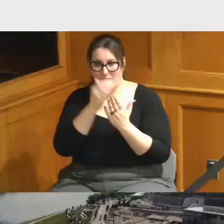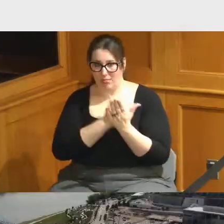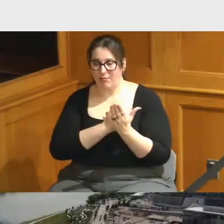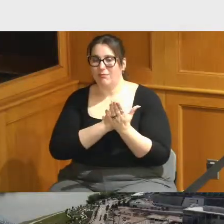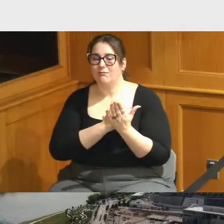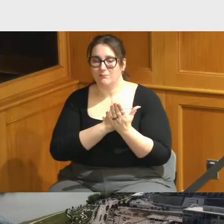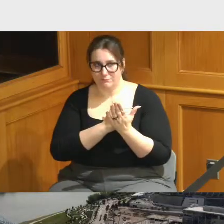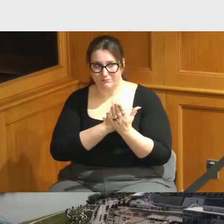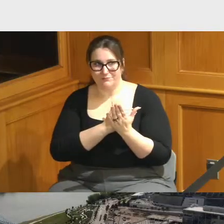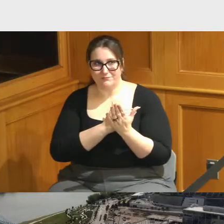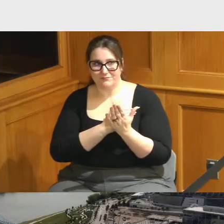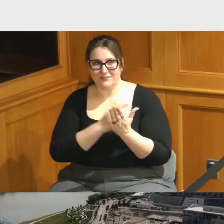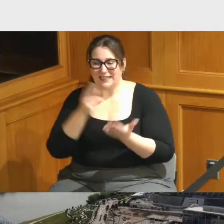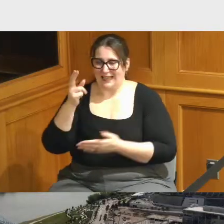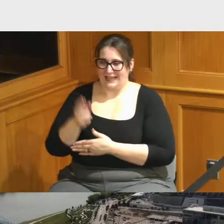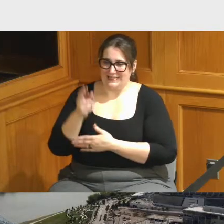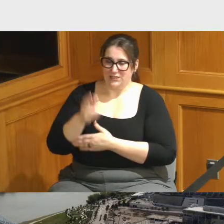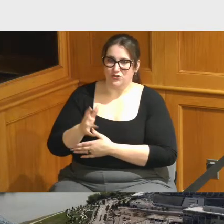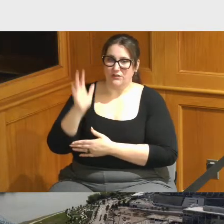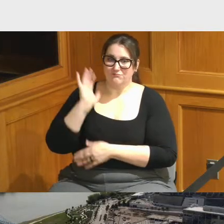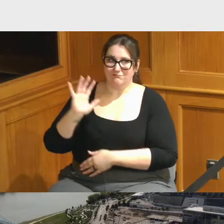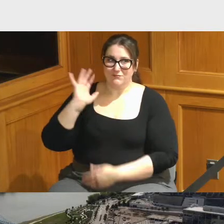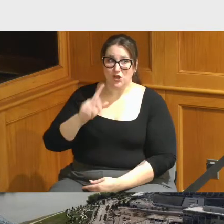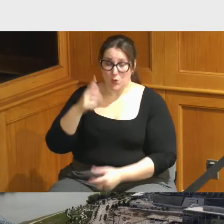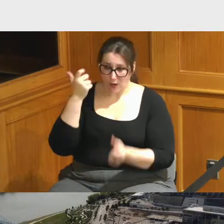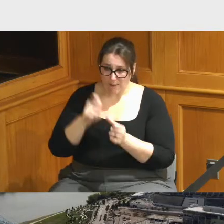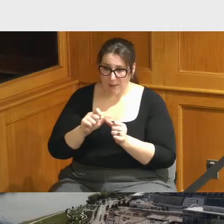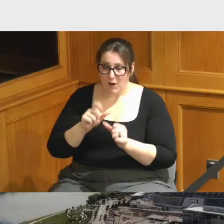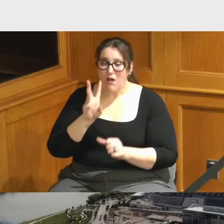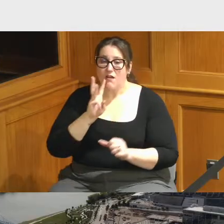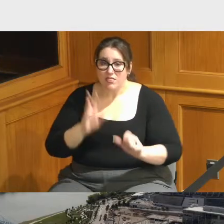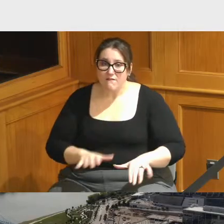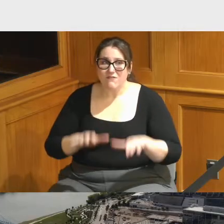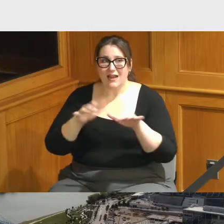let's look back in history for a moment. You all might remember the flooding of April 1997